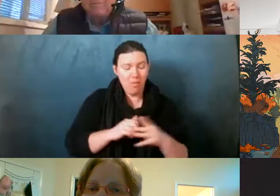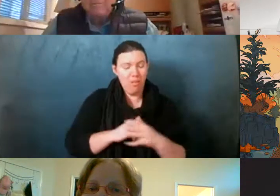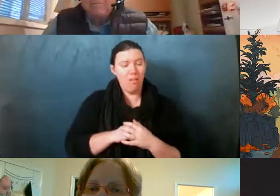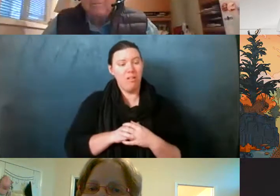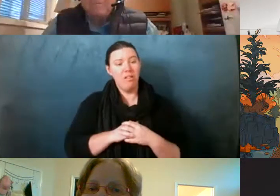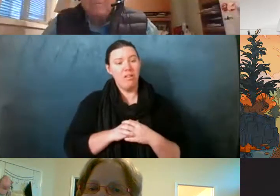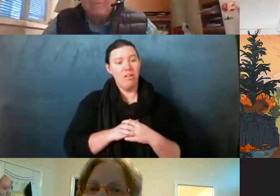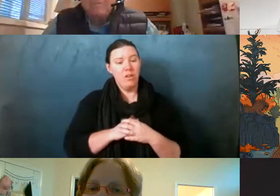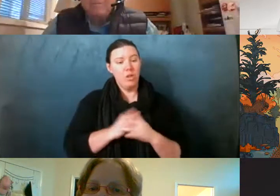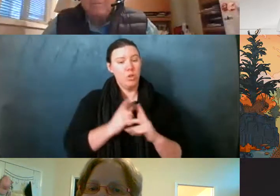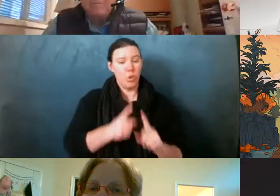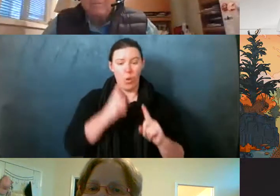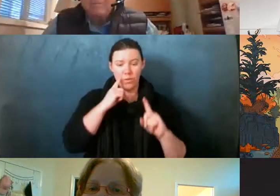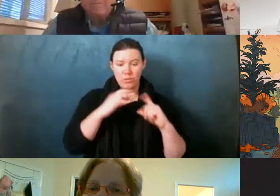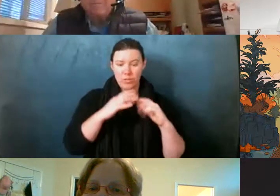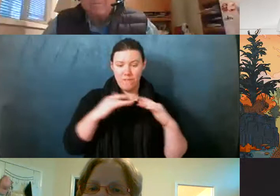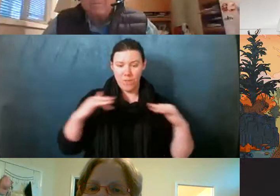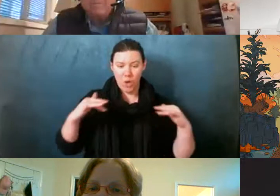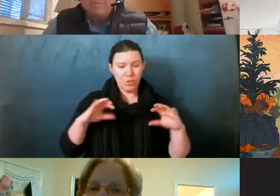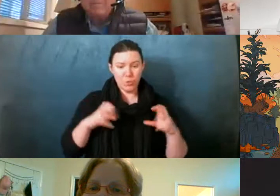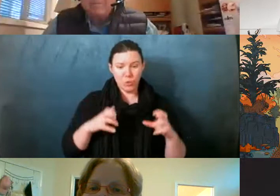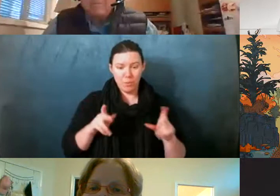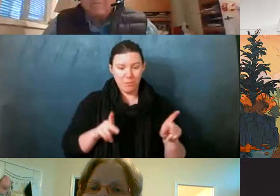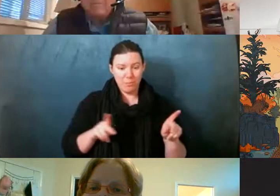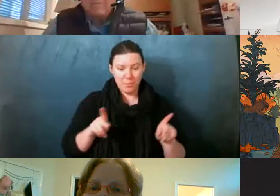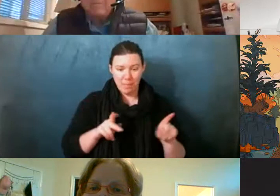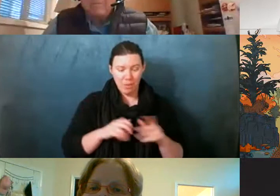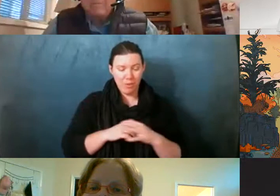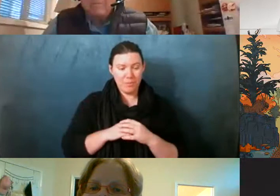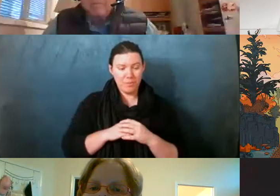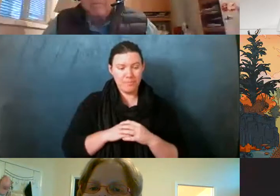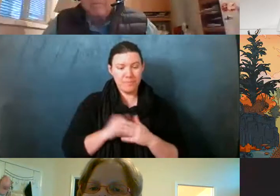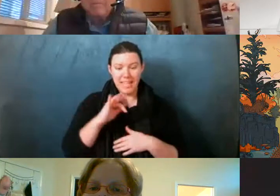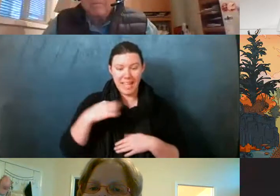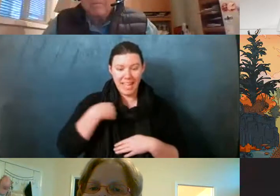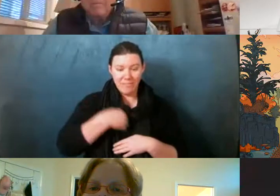to a diverse group of people. And if we are missing a group that needs to be invited to the table,